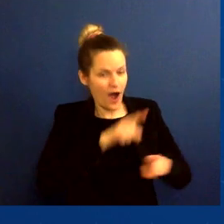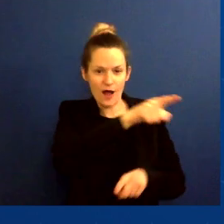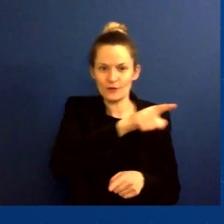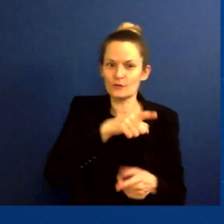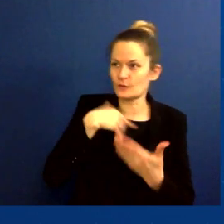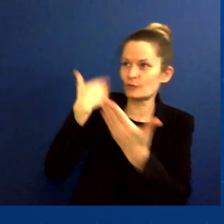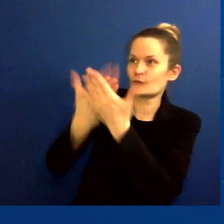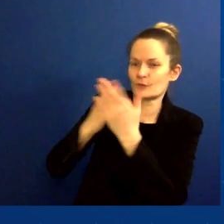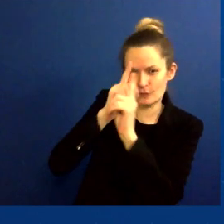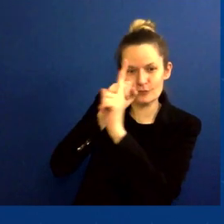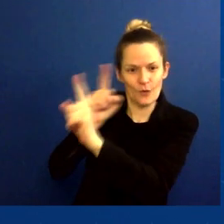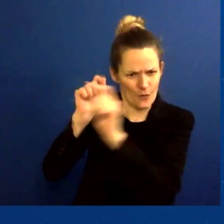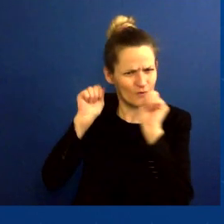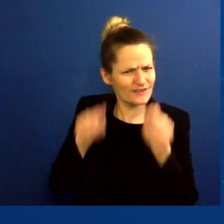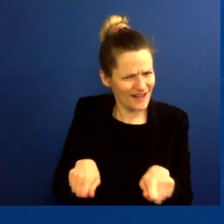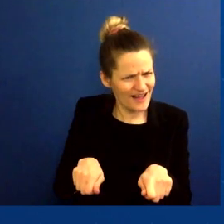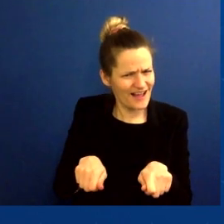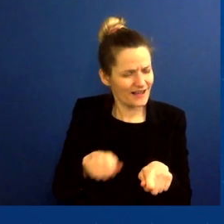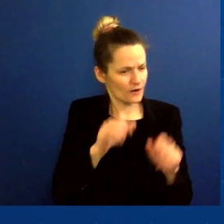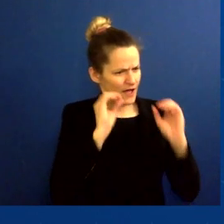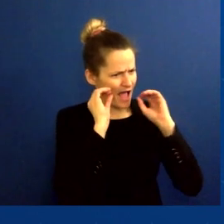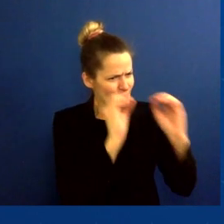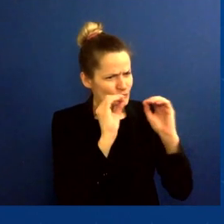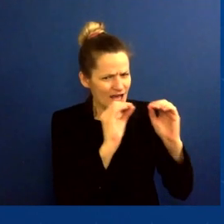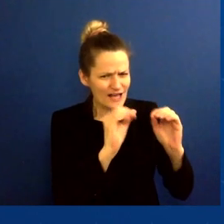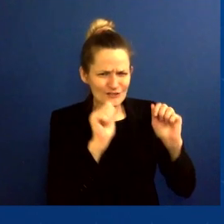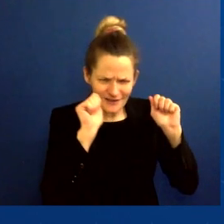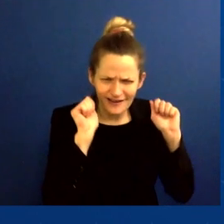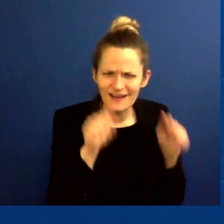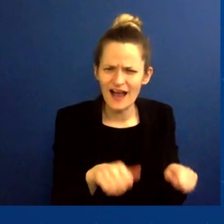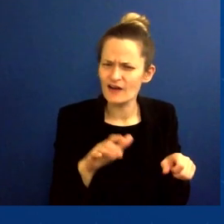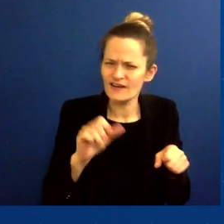full-blown education you're getting in your trade.